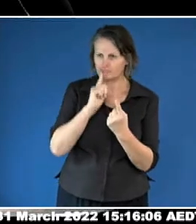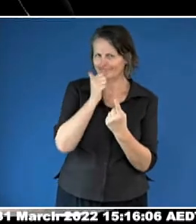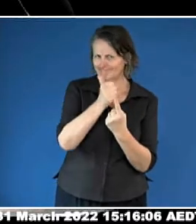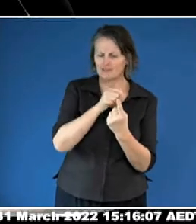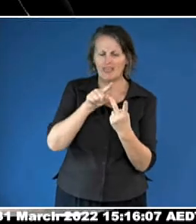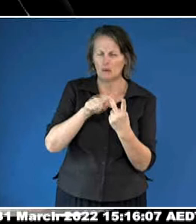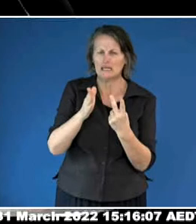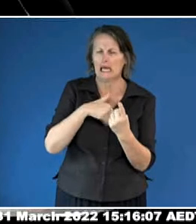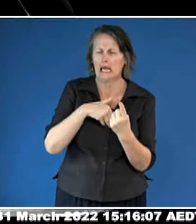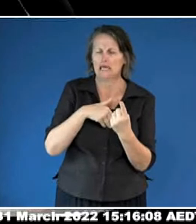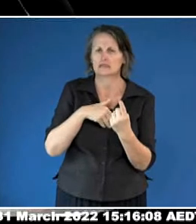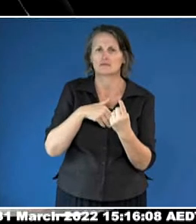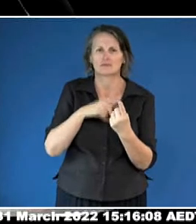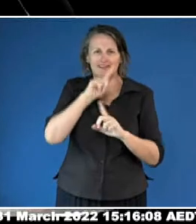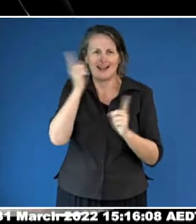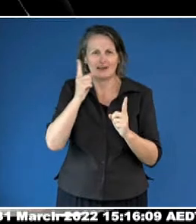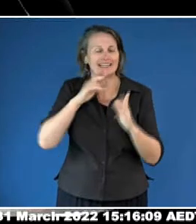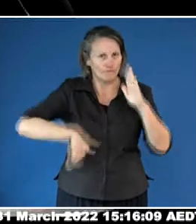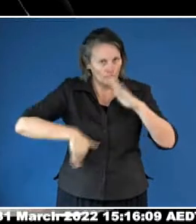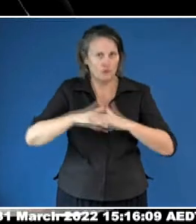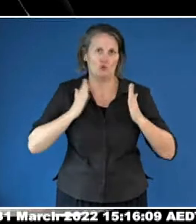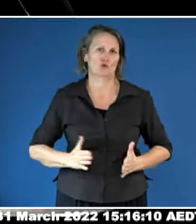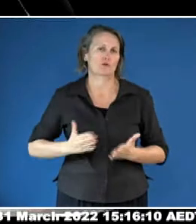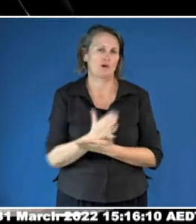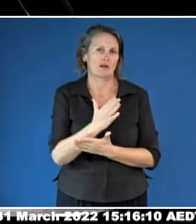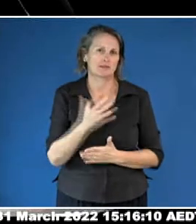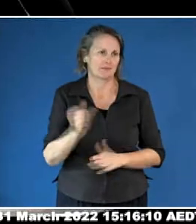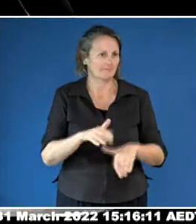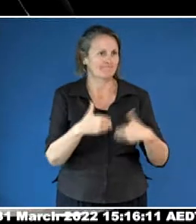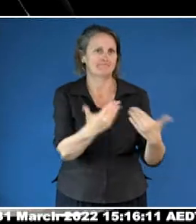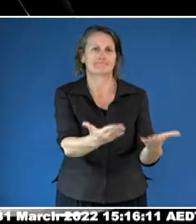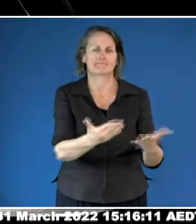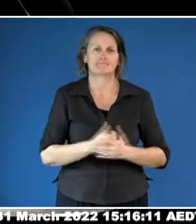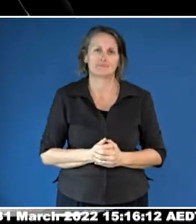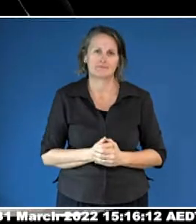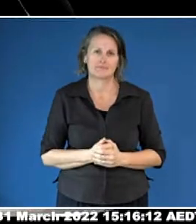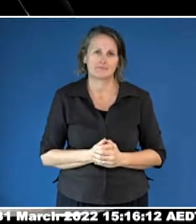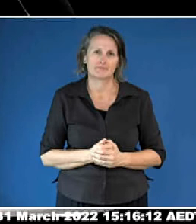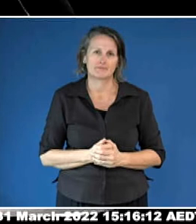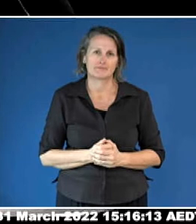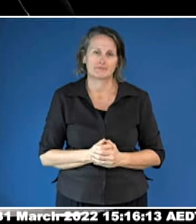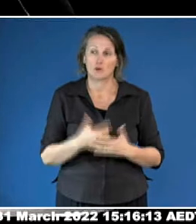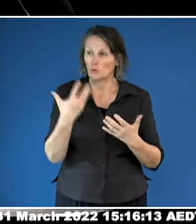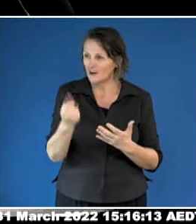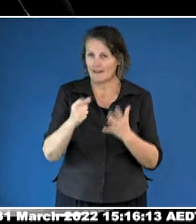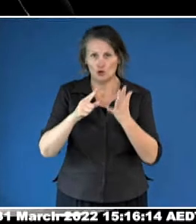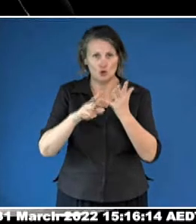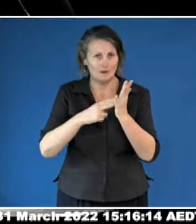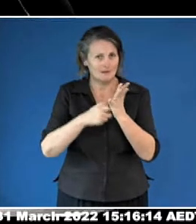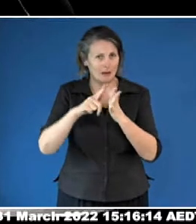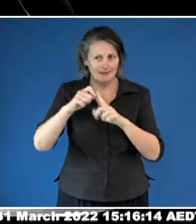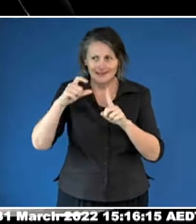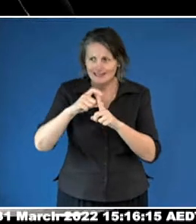the framework in terms of the treaties, the general comments, their recommendations, our